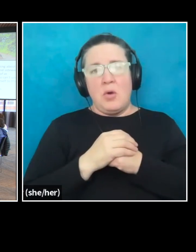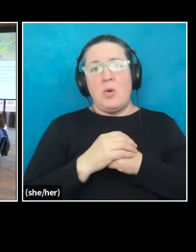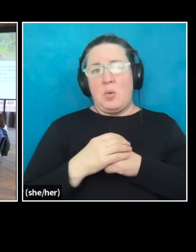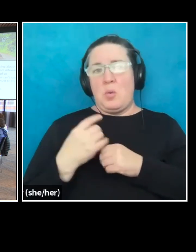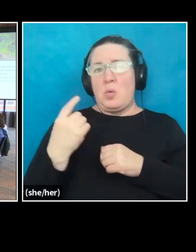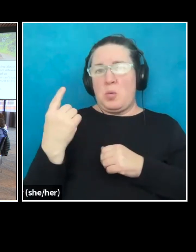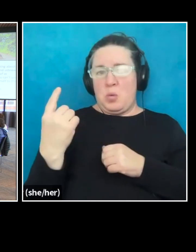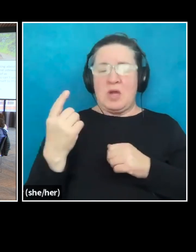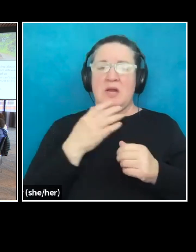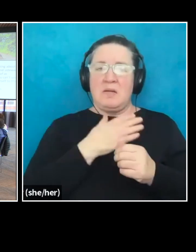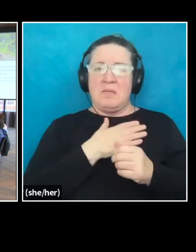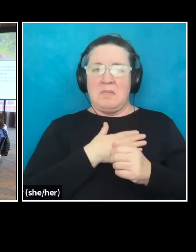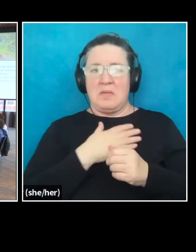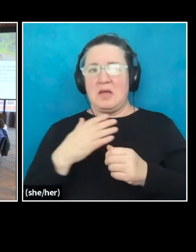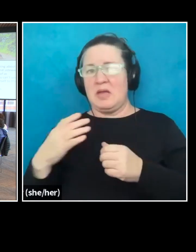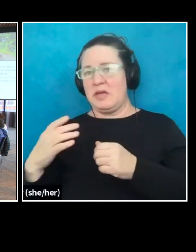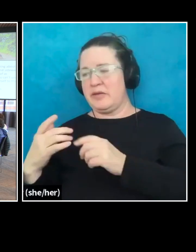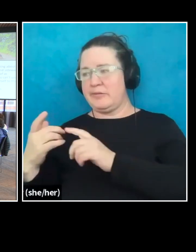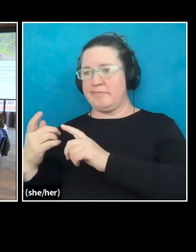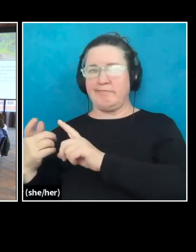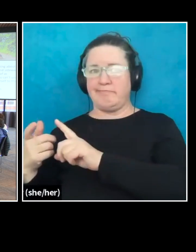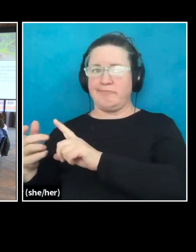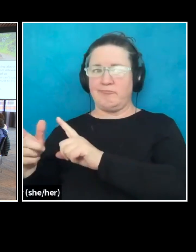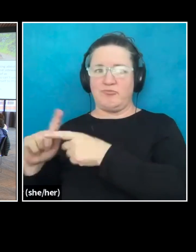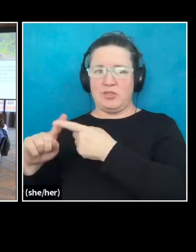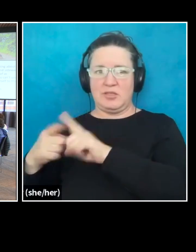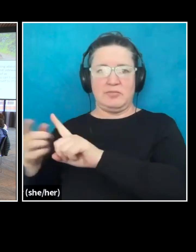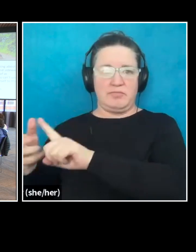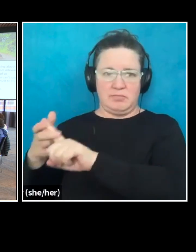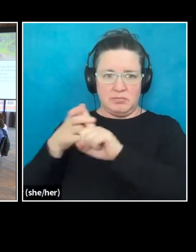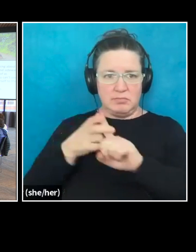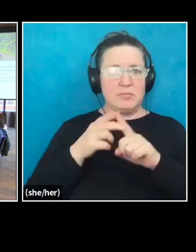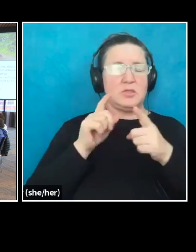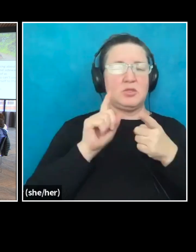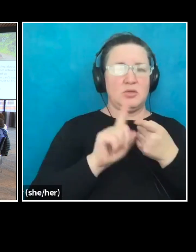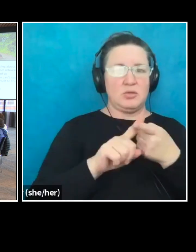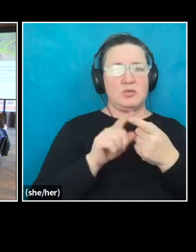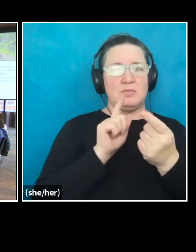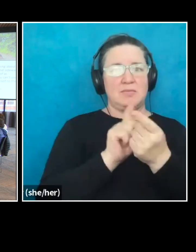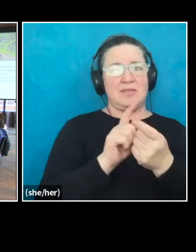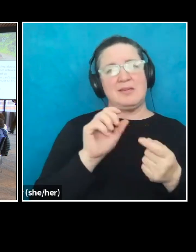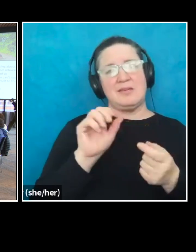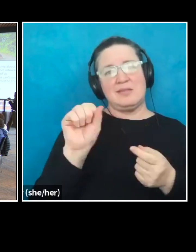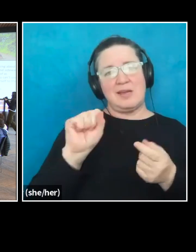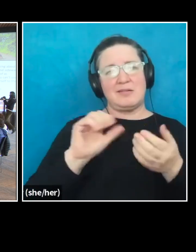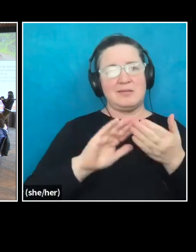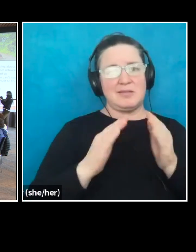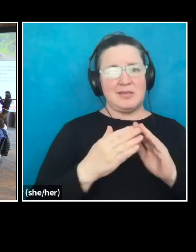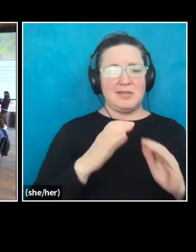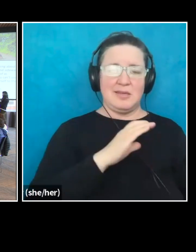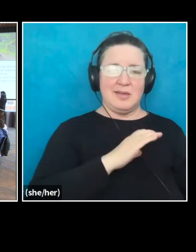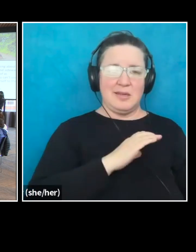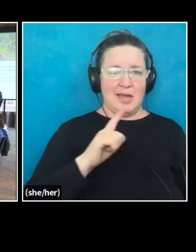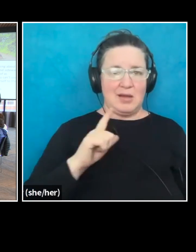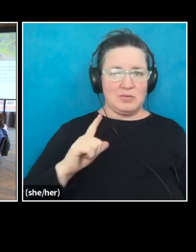a 40 mph road, really no shoulder. Um, trying to put him on the left so at least I'd get hit first.